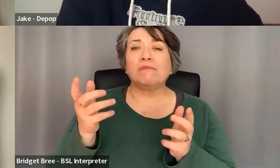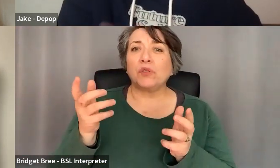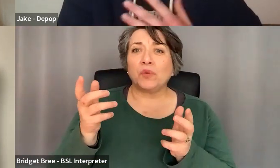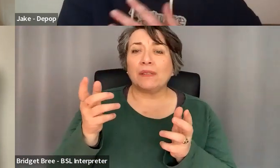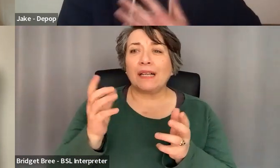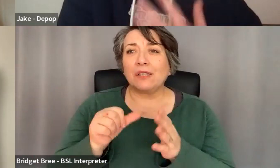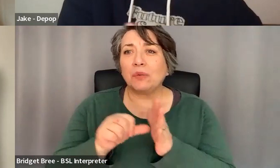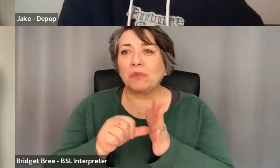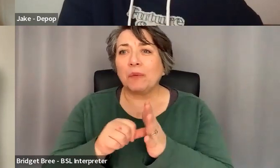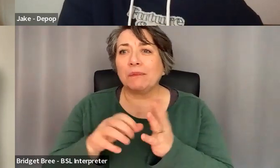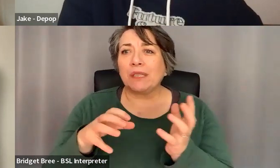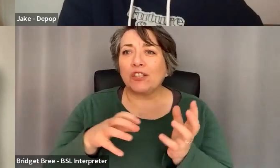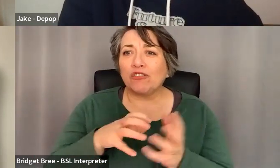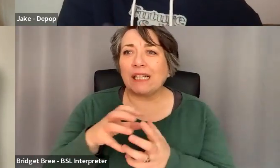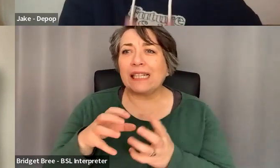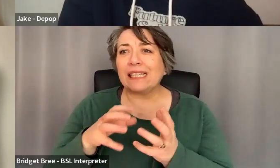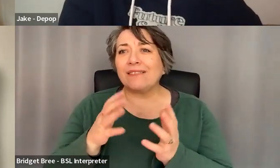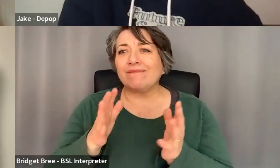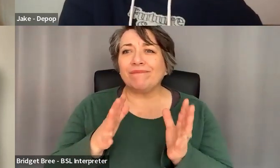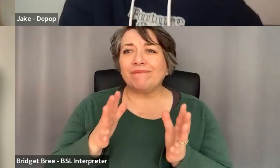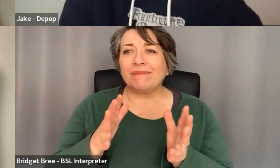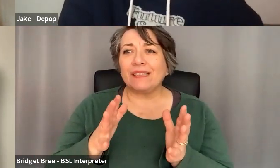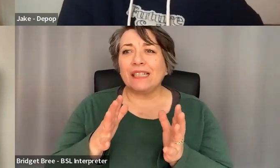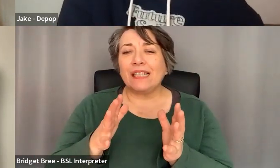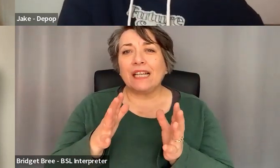It is really important that, however you like to work, we can work around you.